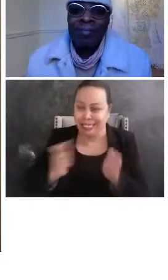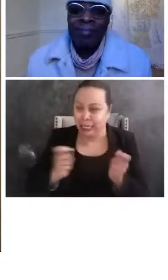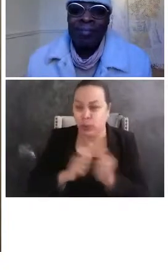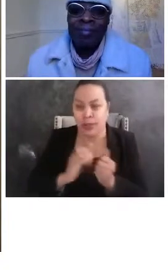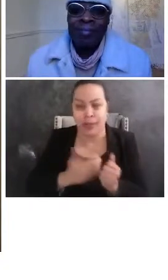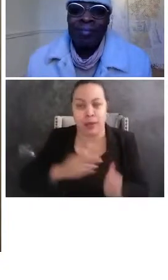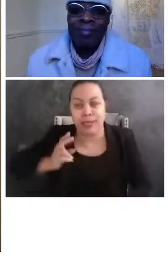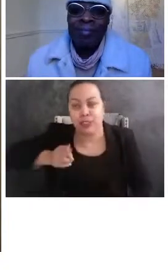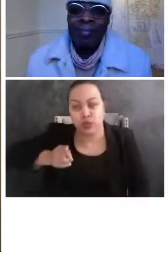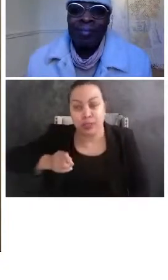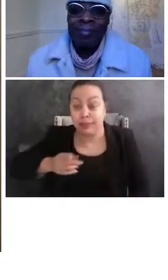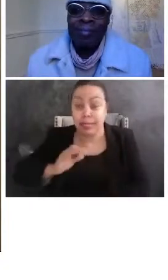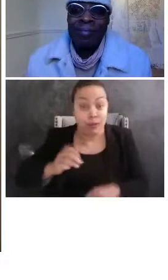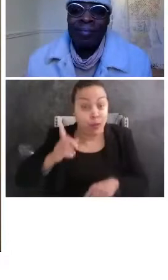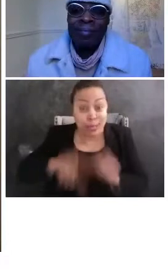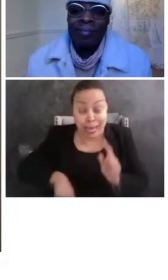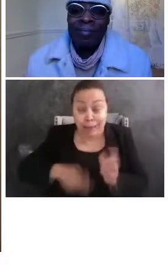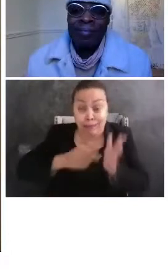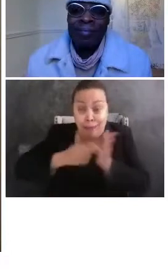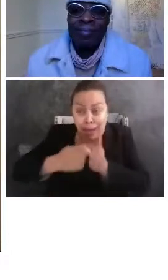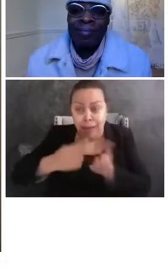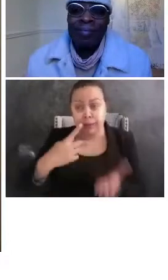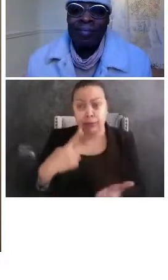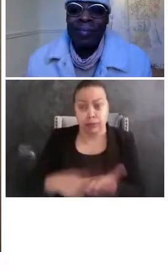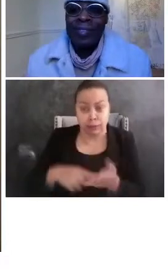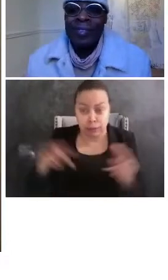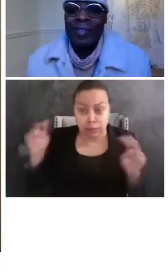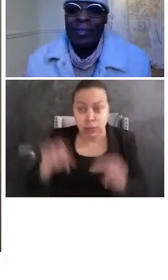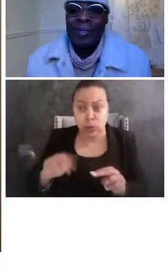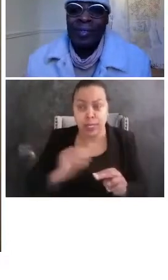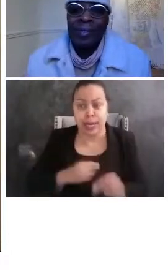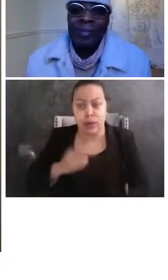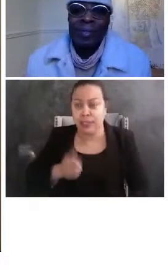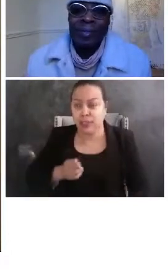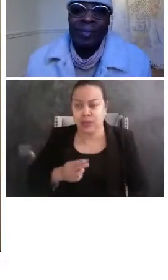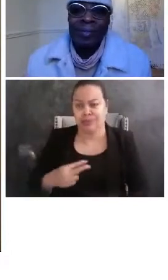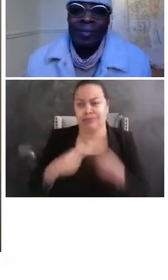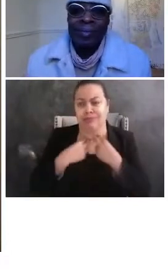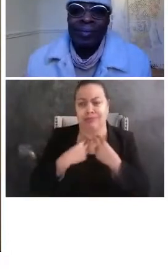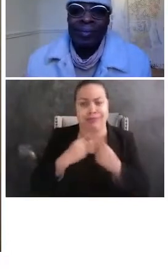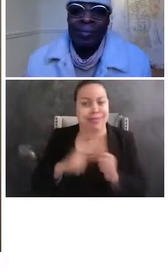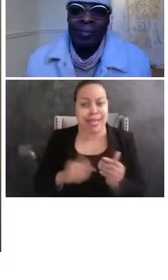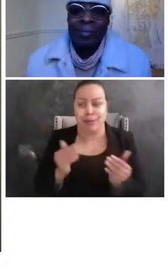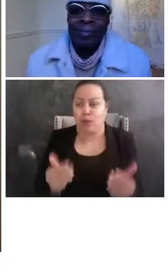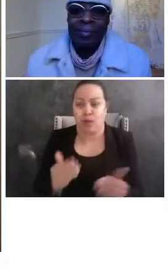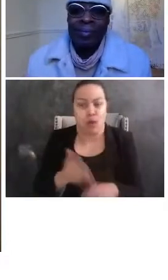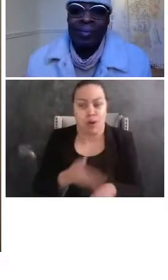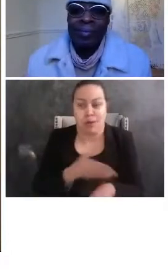If we cannot reckon with our history, we cannot move forward.